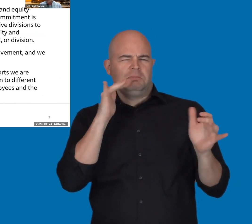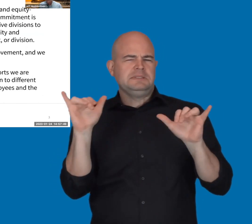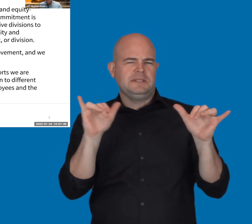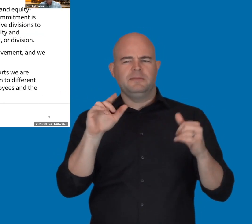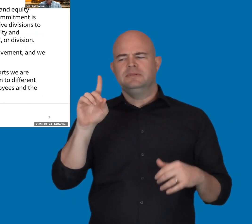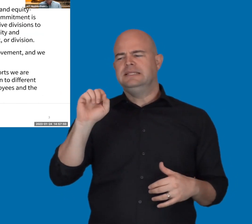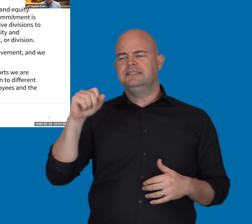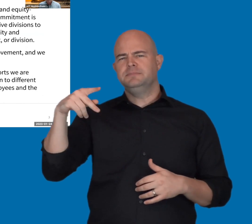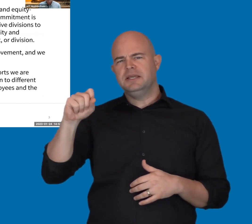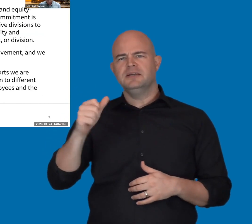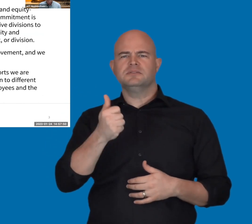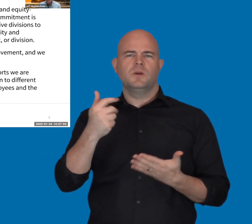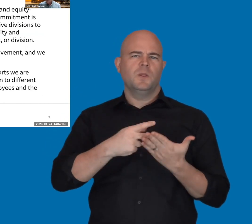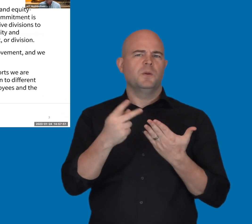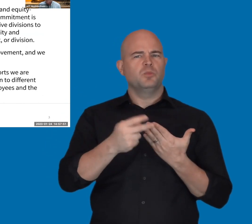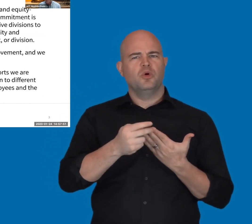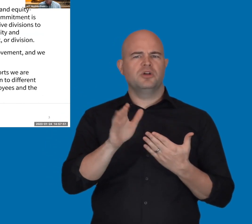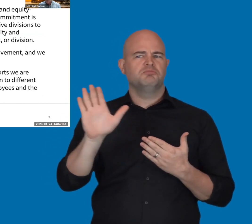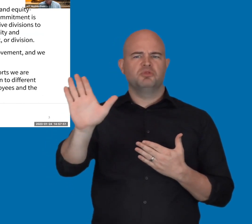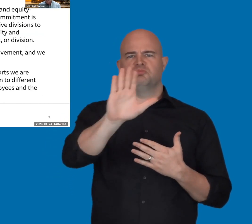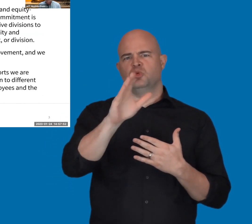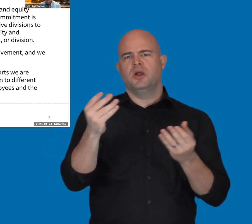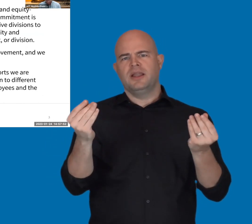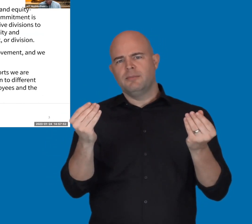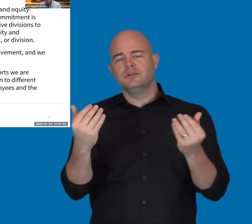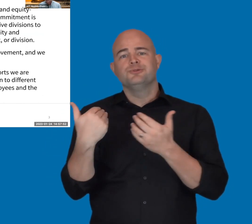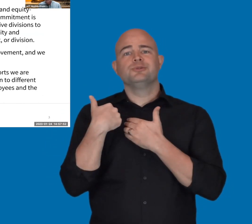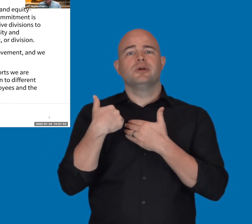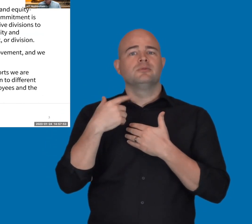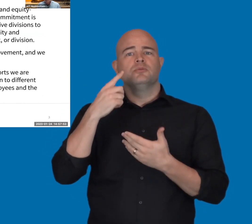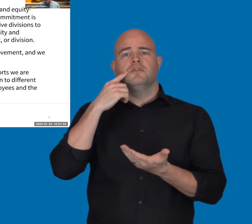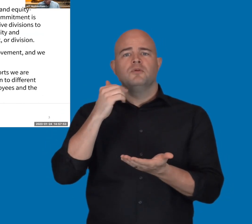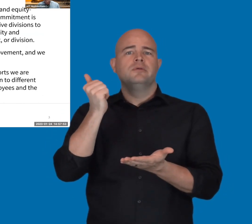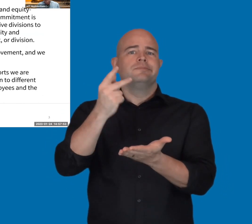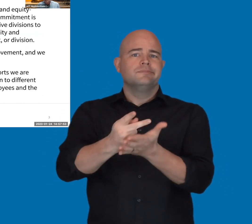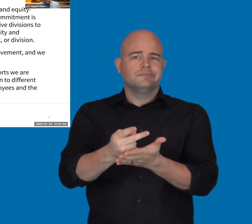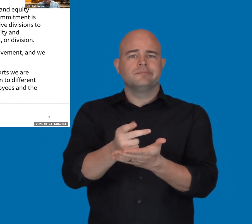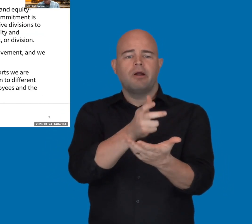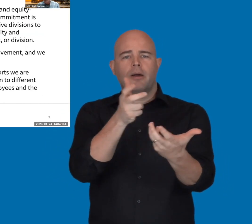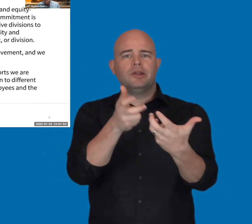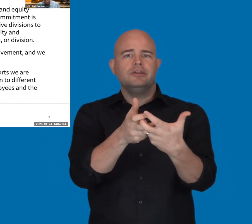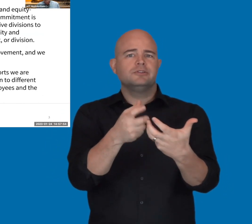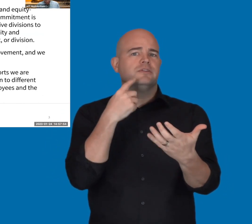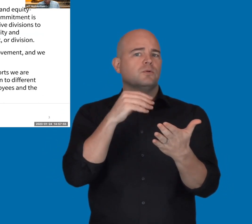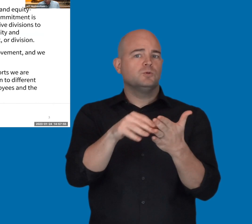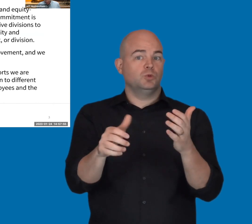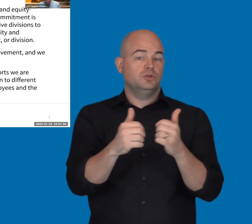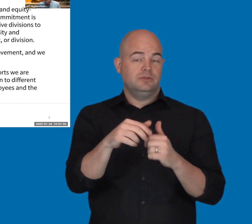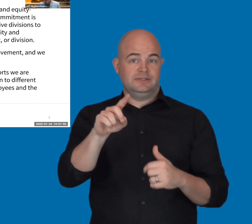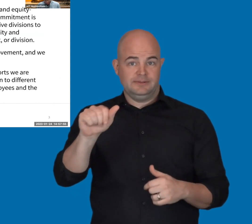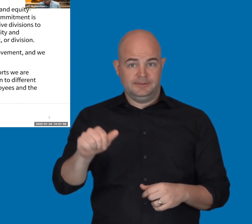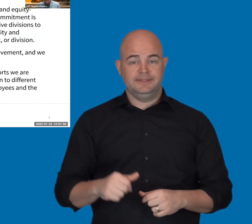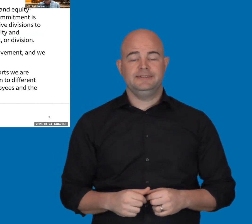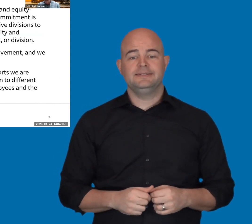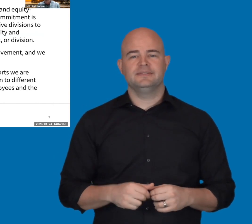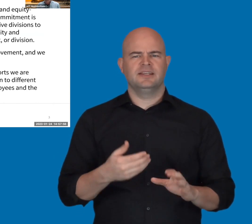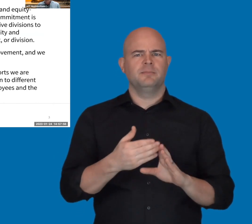So, that's kind of the theme of our presentation. So, I'll get started with kind of a brief intro.